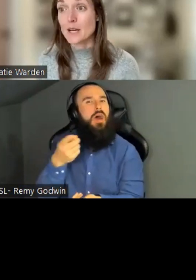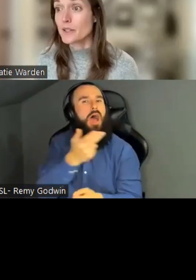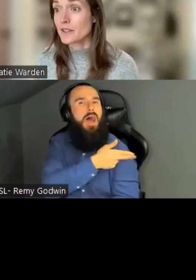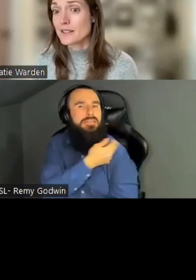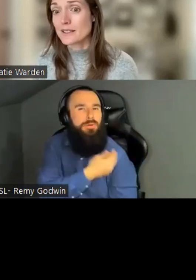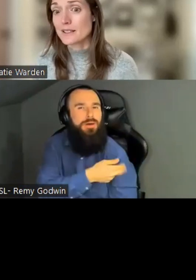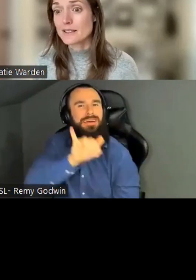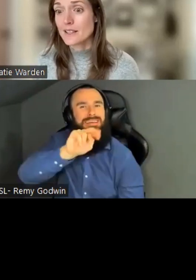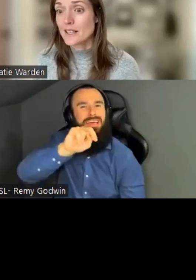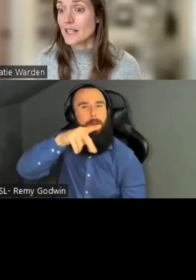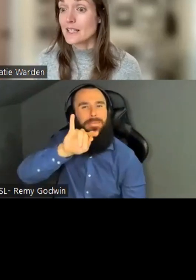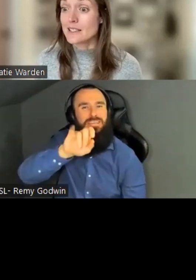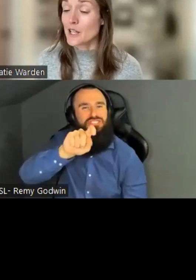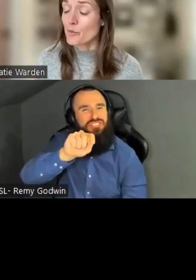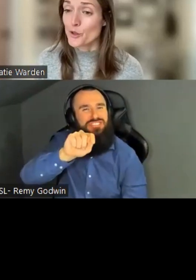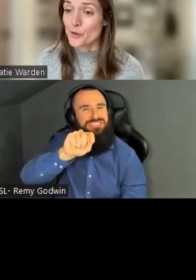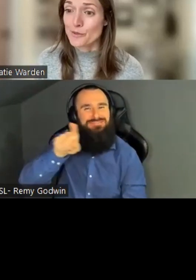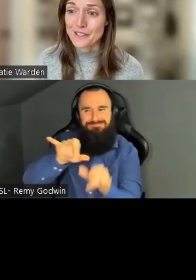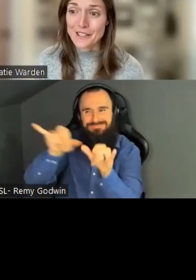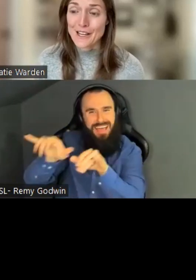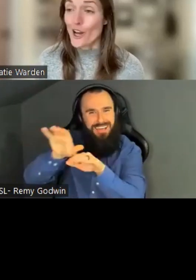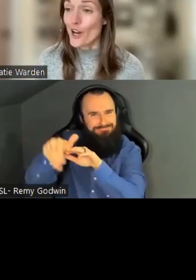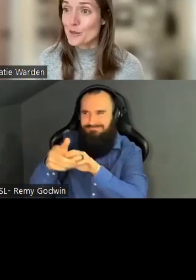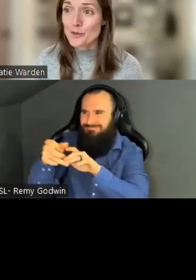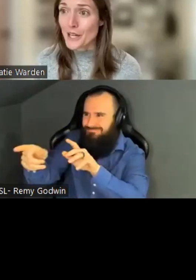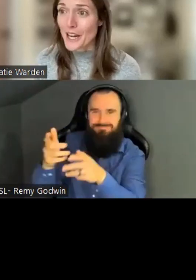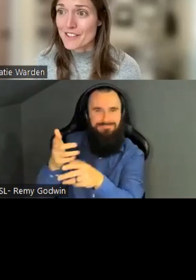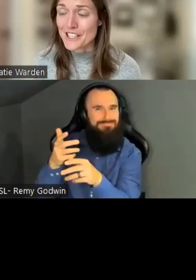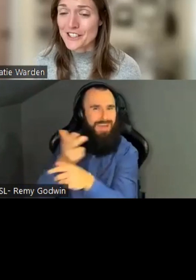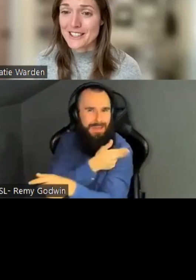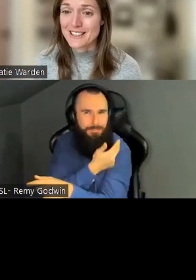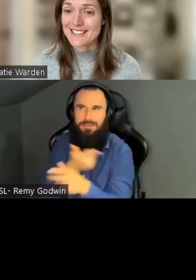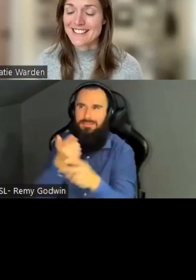ambulances, exam rooms, hospital cafeterias.